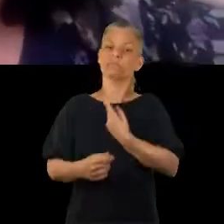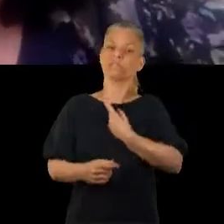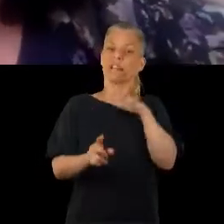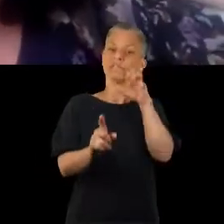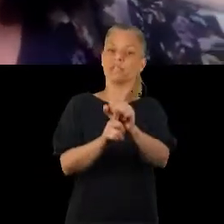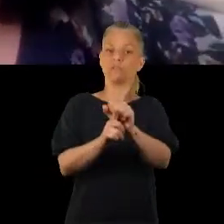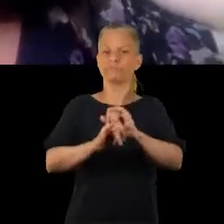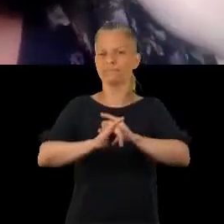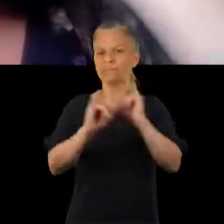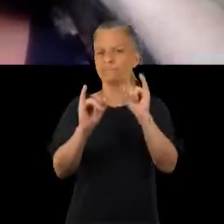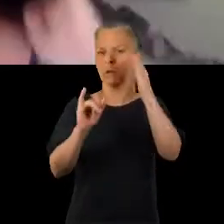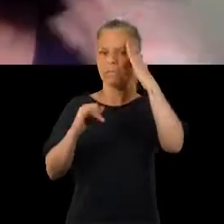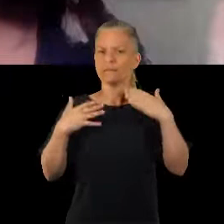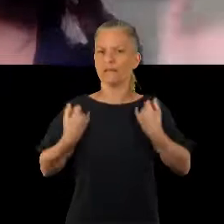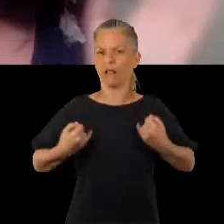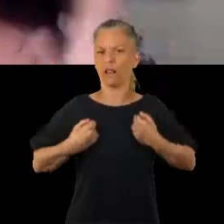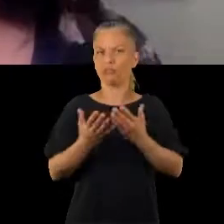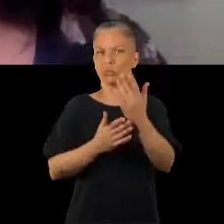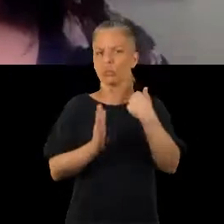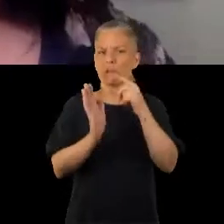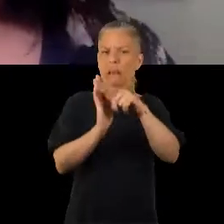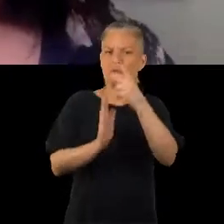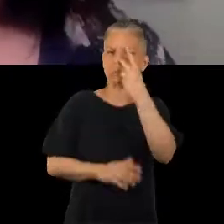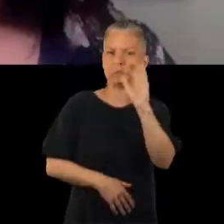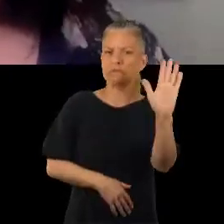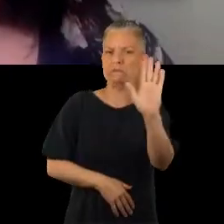illness in my late twenties. So it took a while for me to get like really kind of,